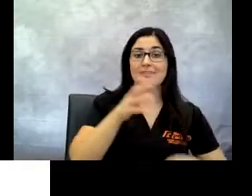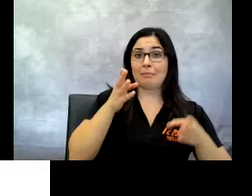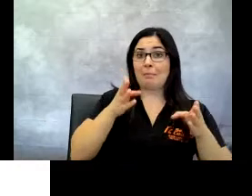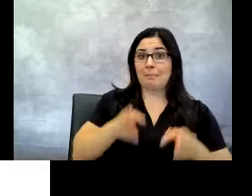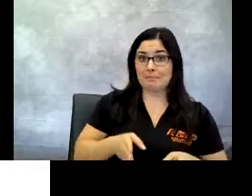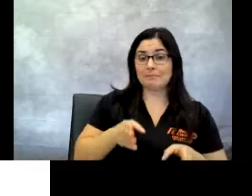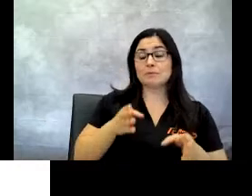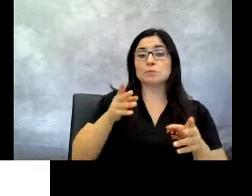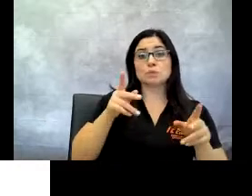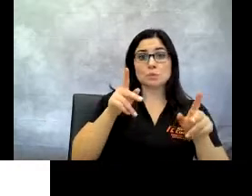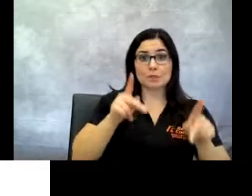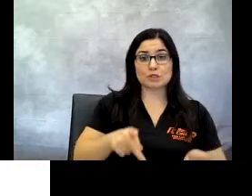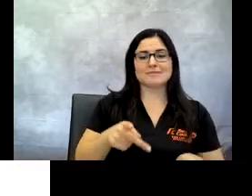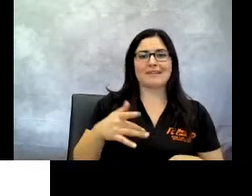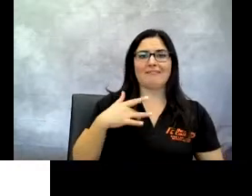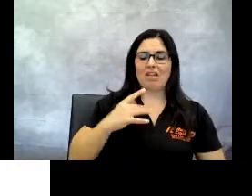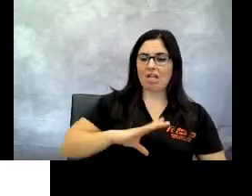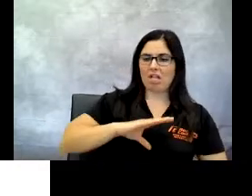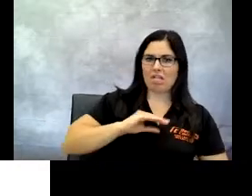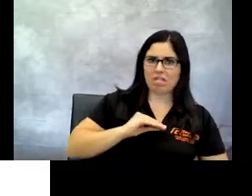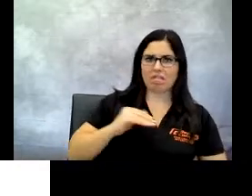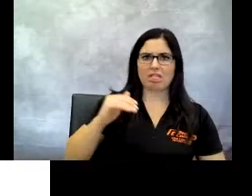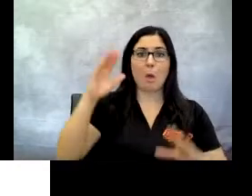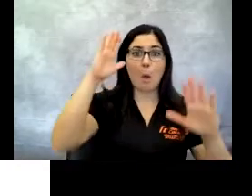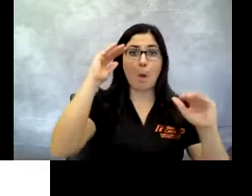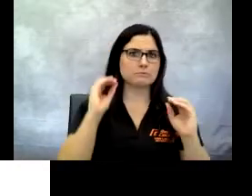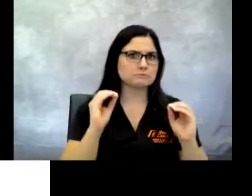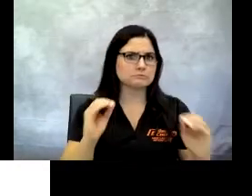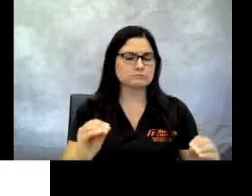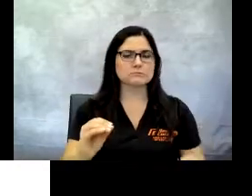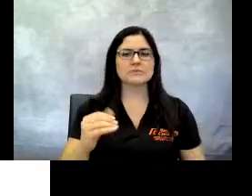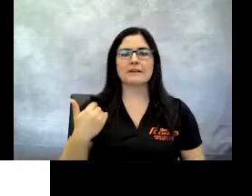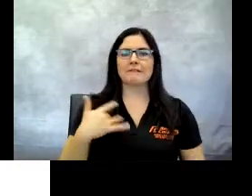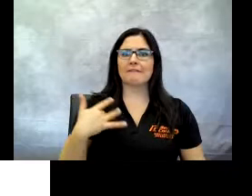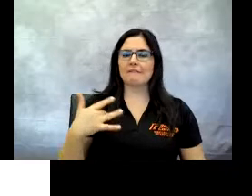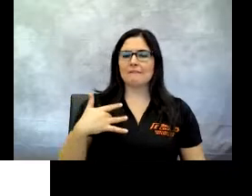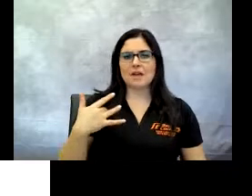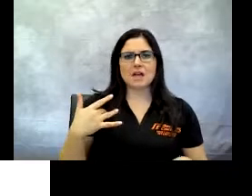They can experience lower self-esteem, experience difficulties with social relationships.